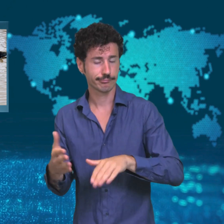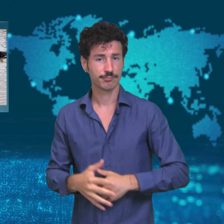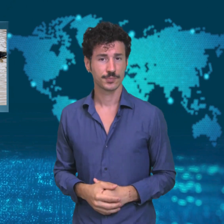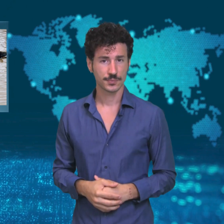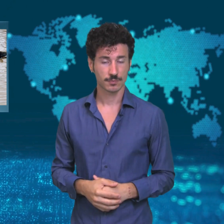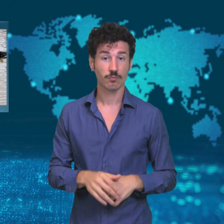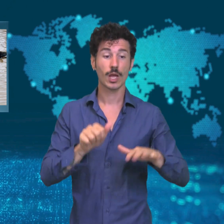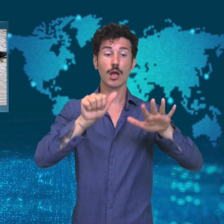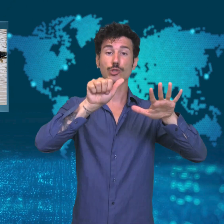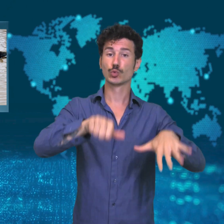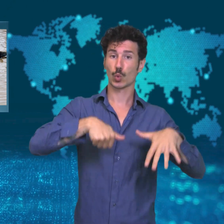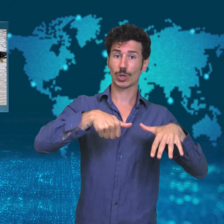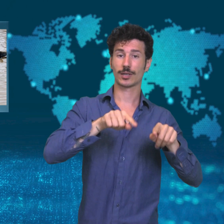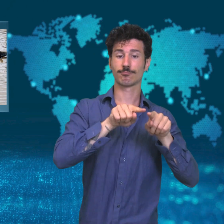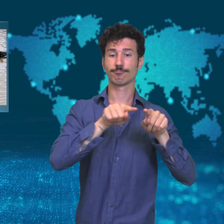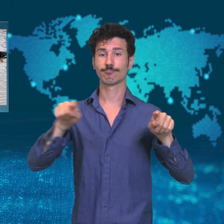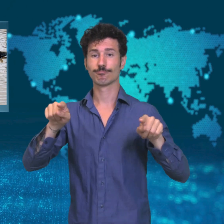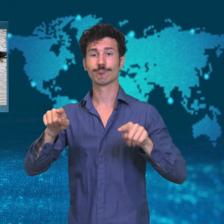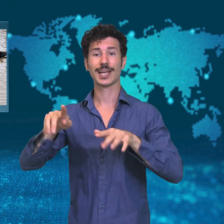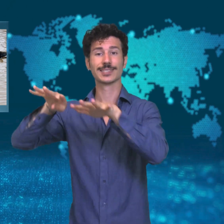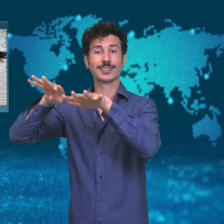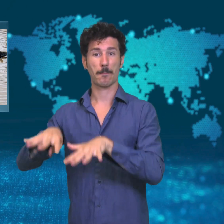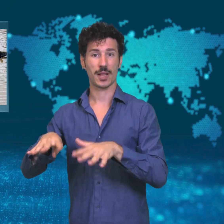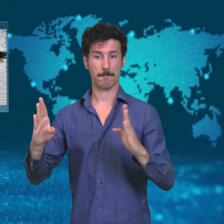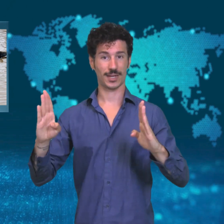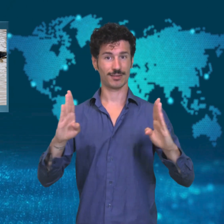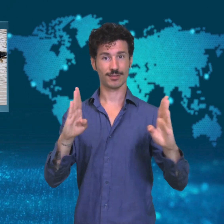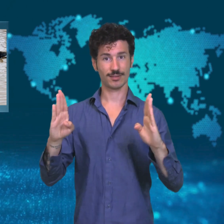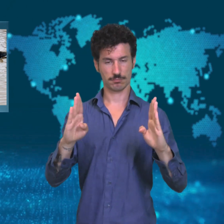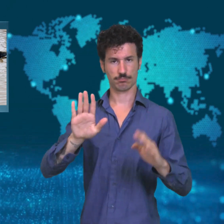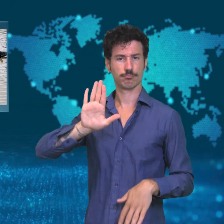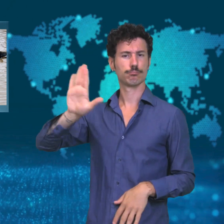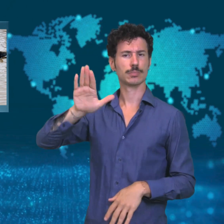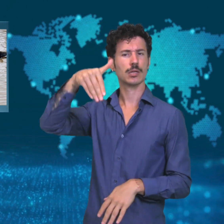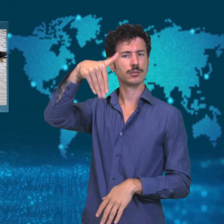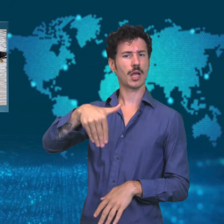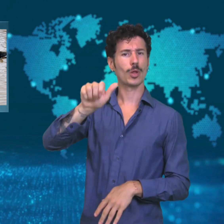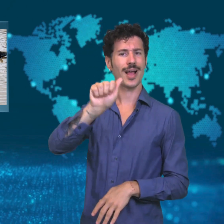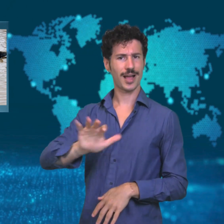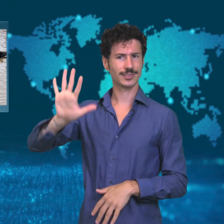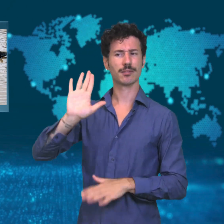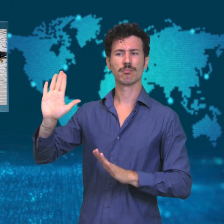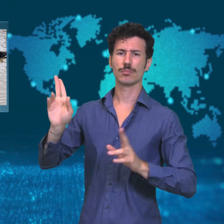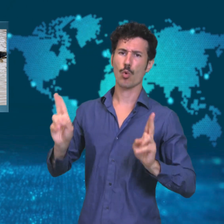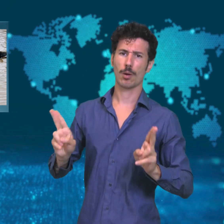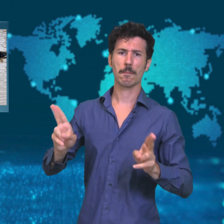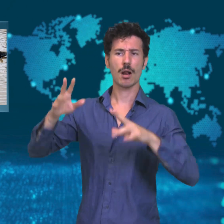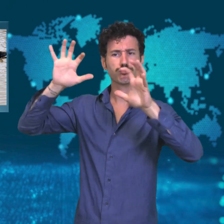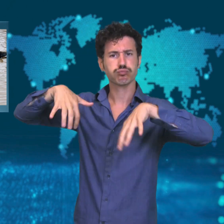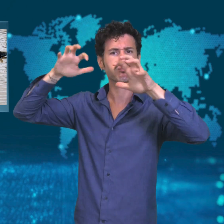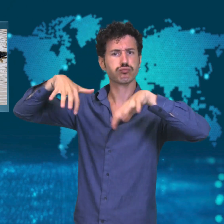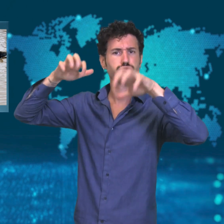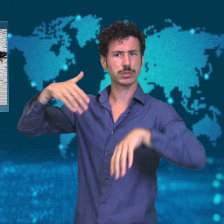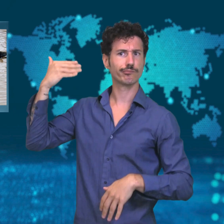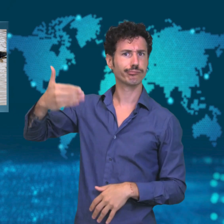June to September is the monsoon season in the South Asian region.